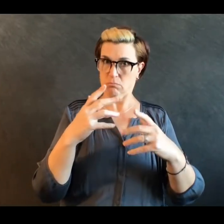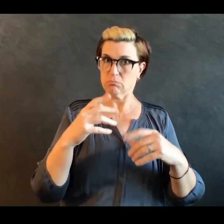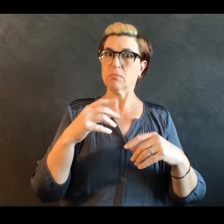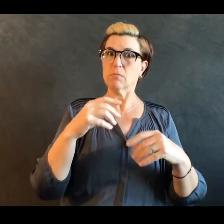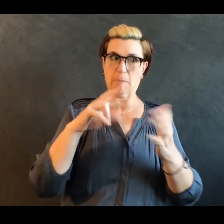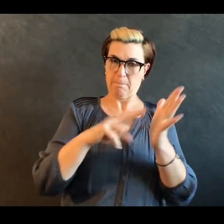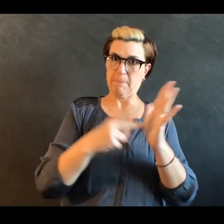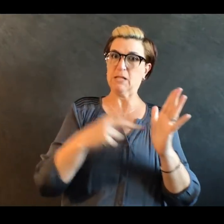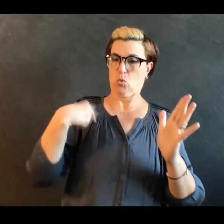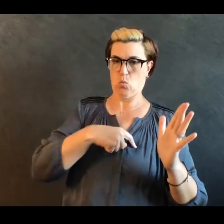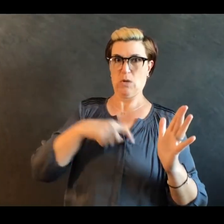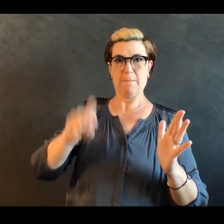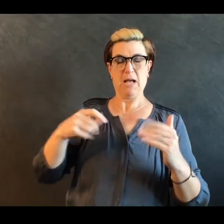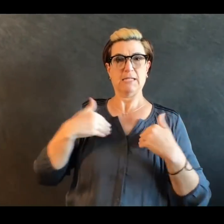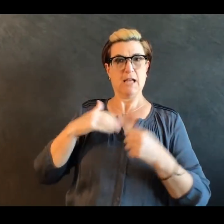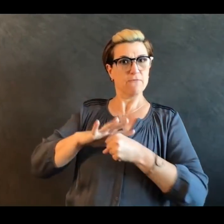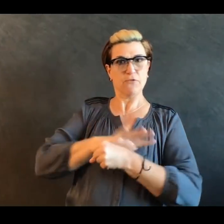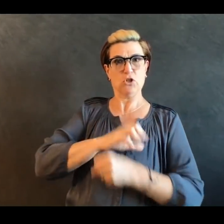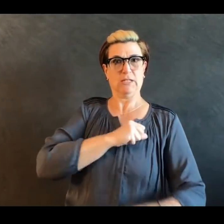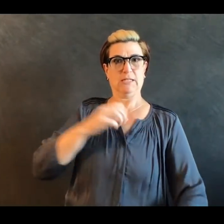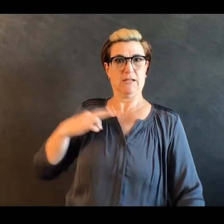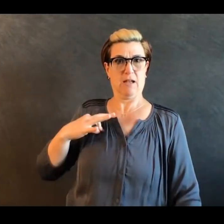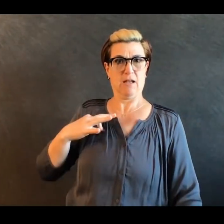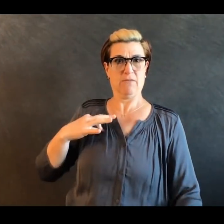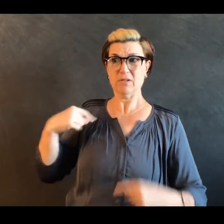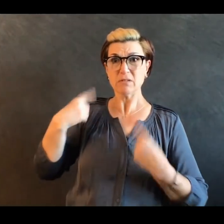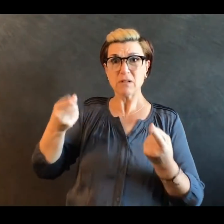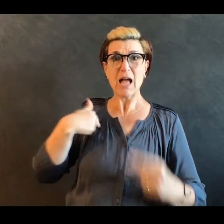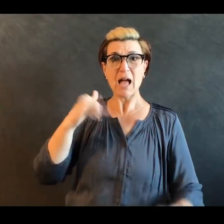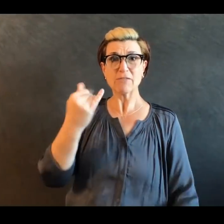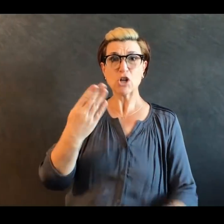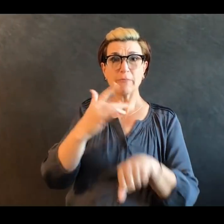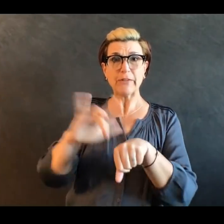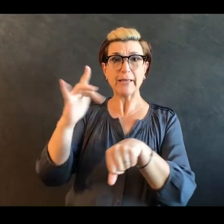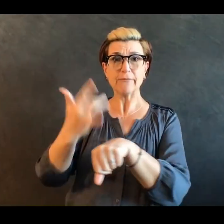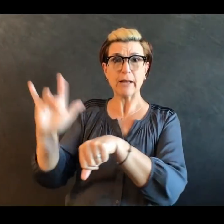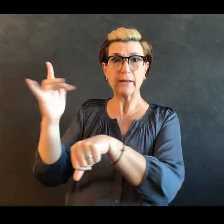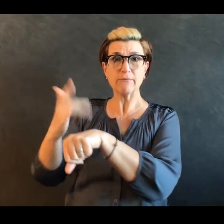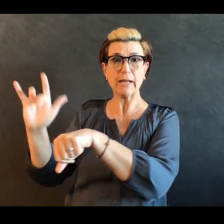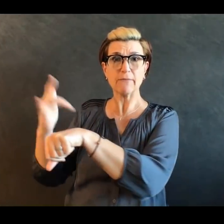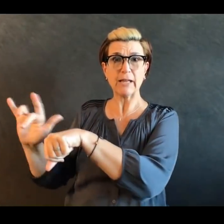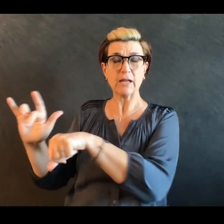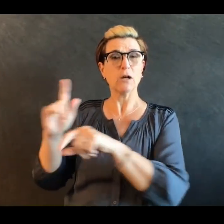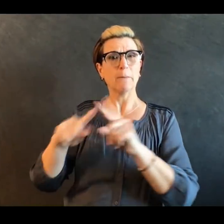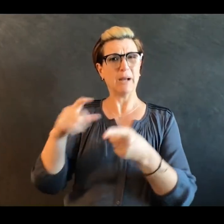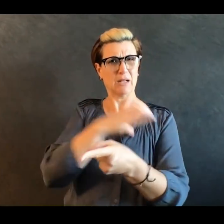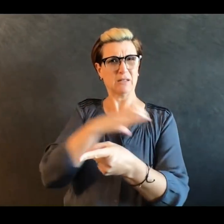that to take place through our Congress they're just not they're just not giving